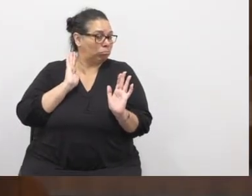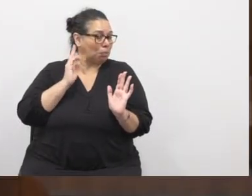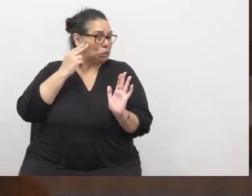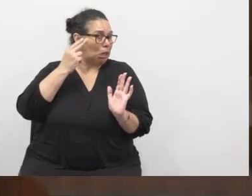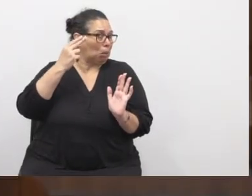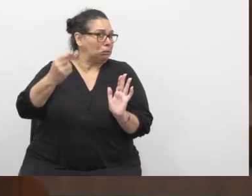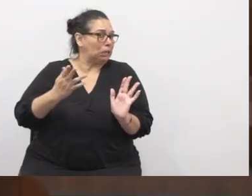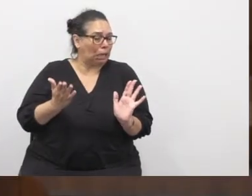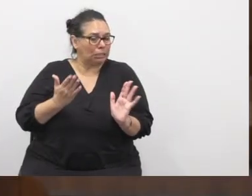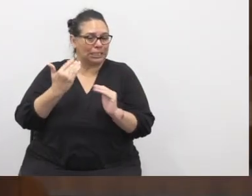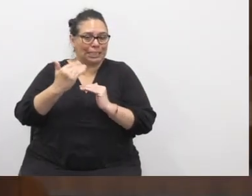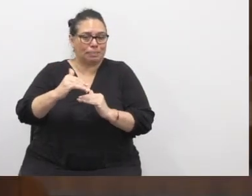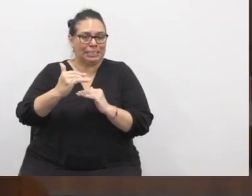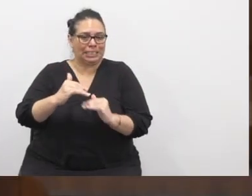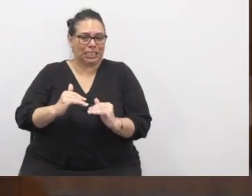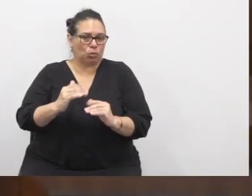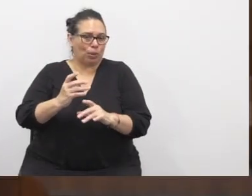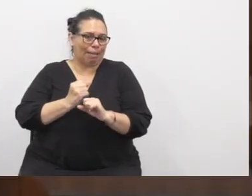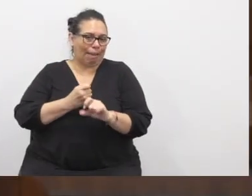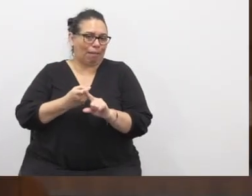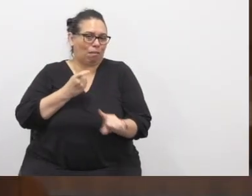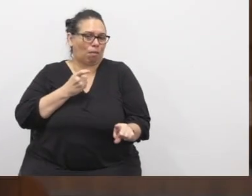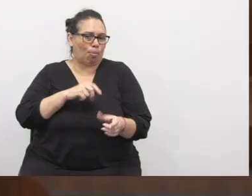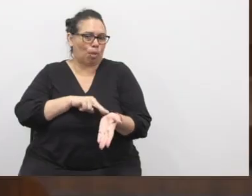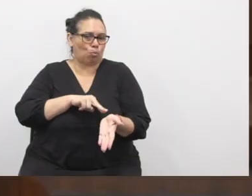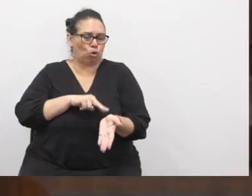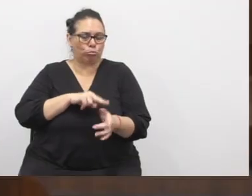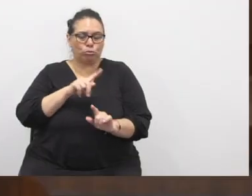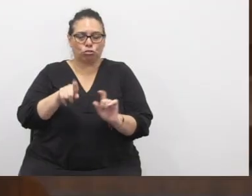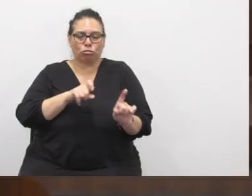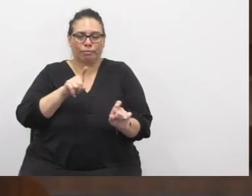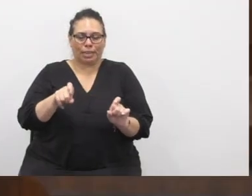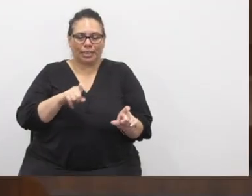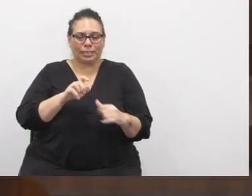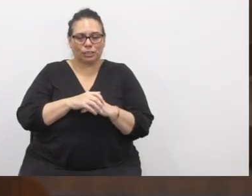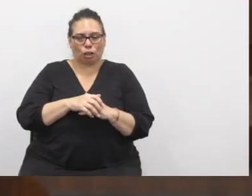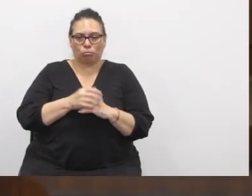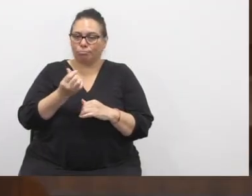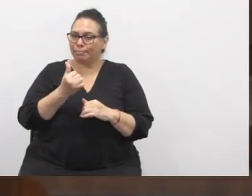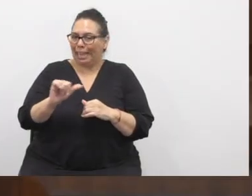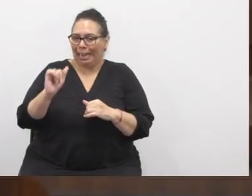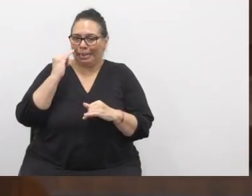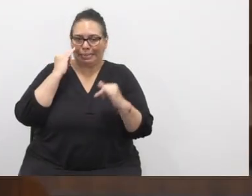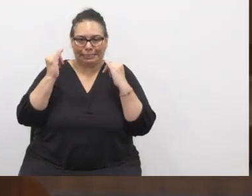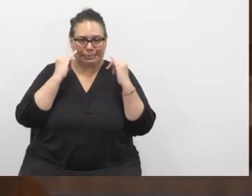some limitations to what we get from the pulse survey. So any thoughts about that?